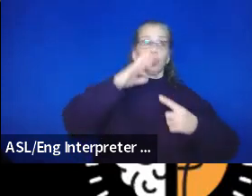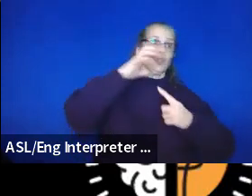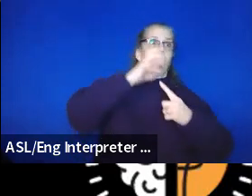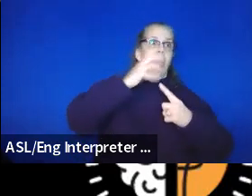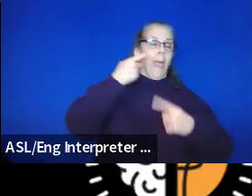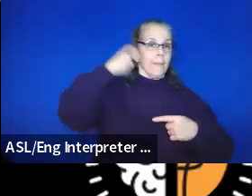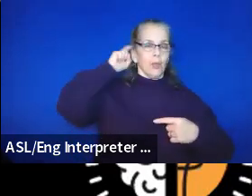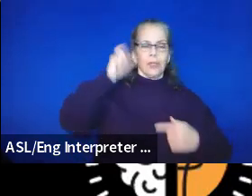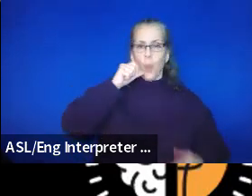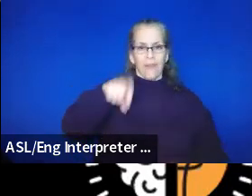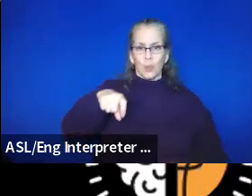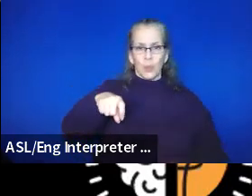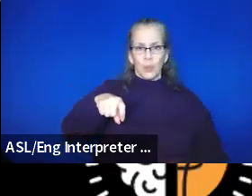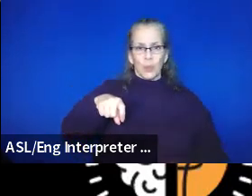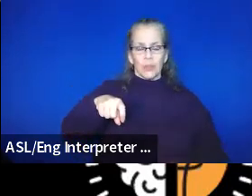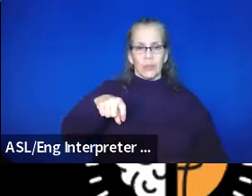aids. You need to also understand how they work